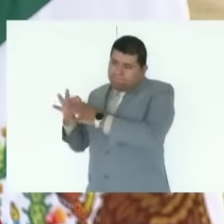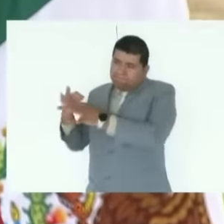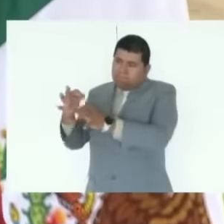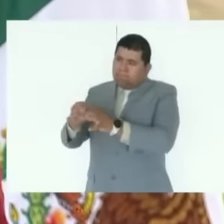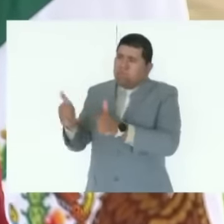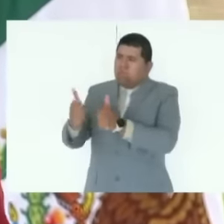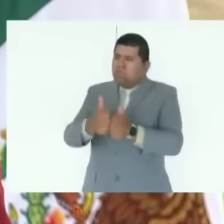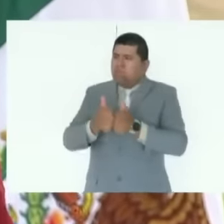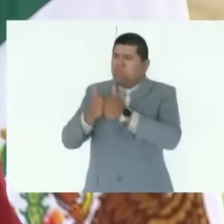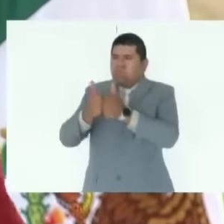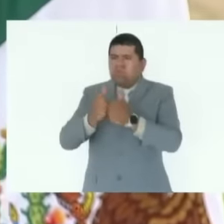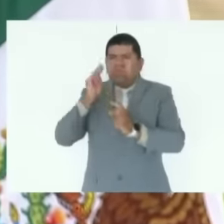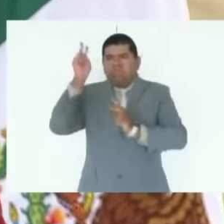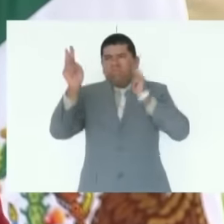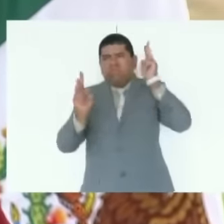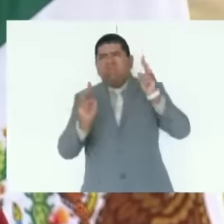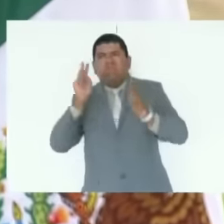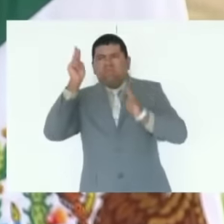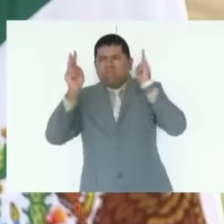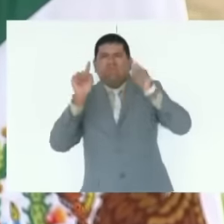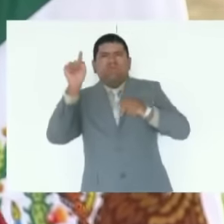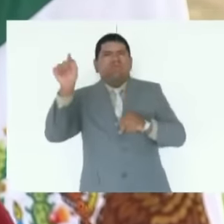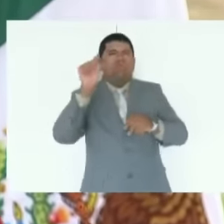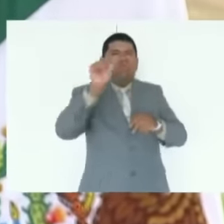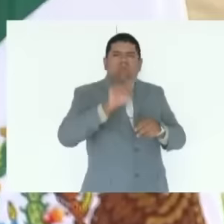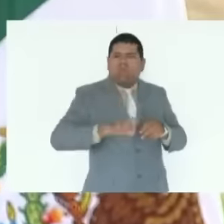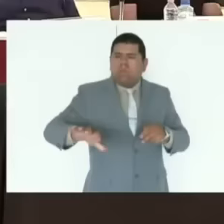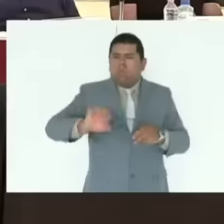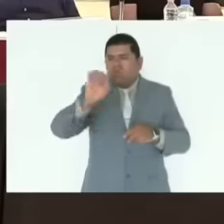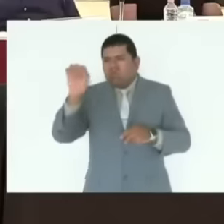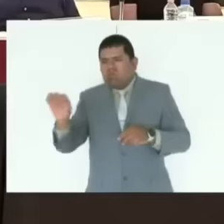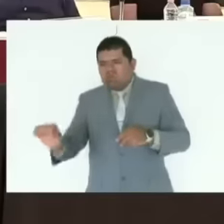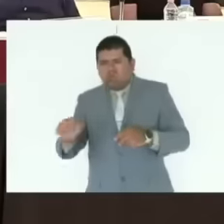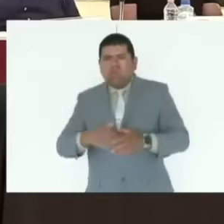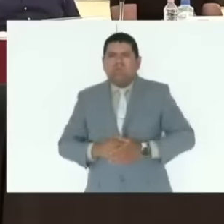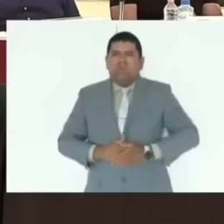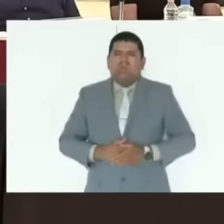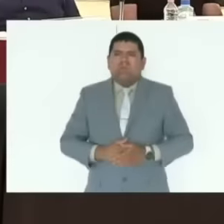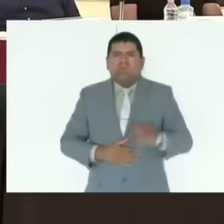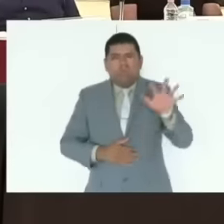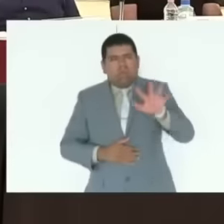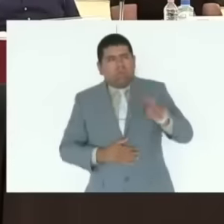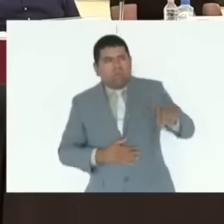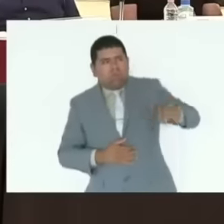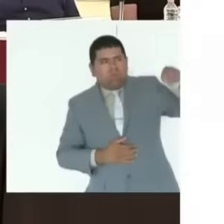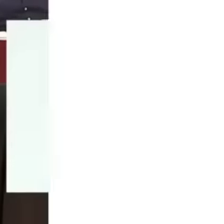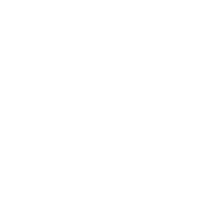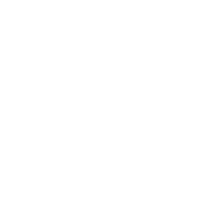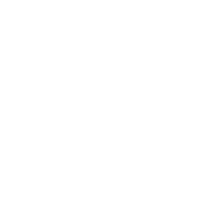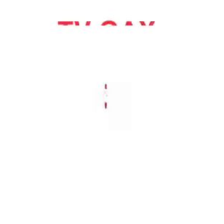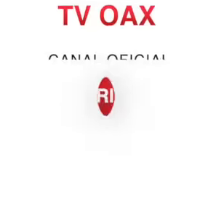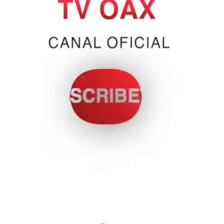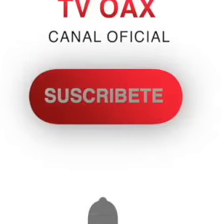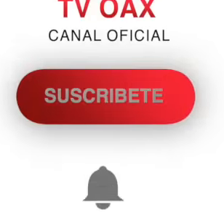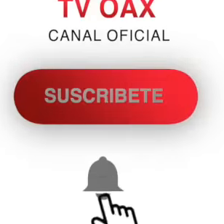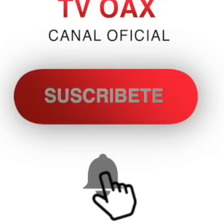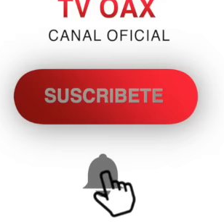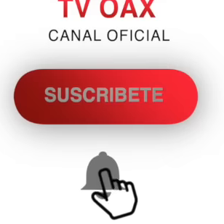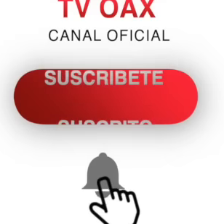together what has happened in the south in the southeast in the north in the center in every bit of